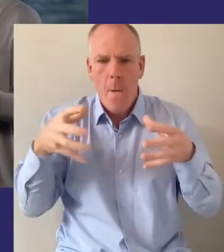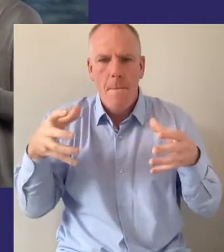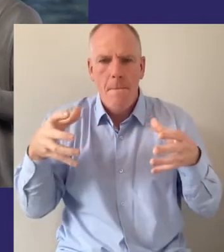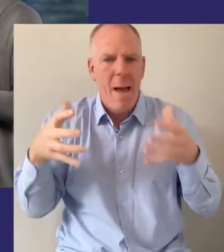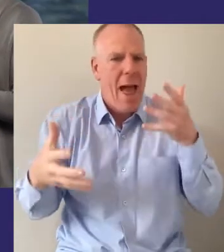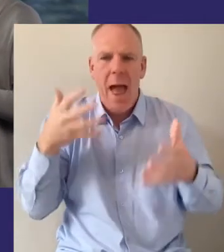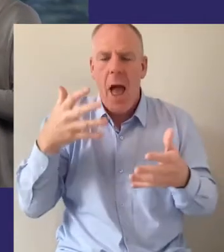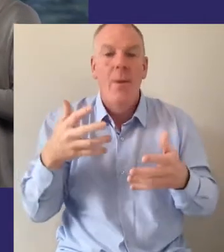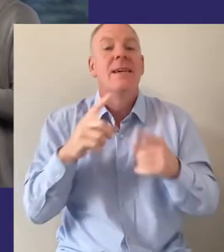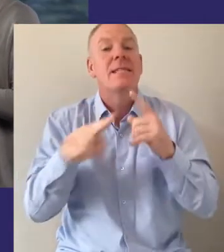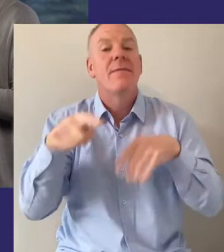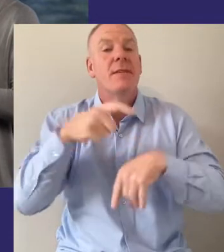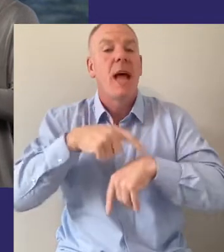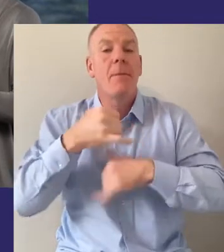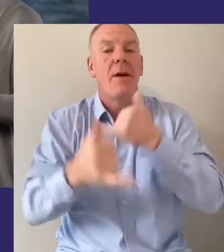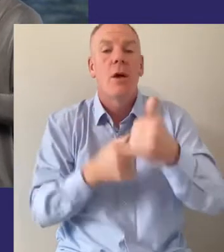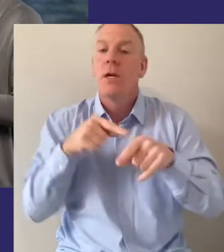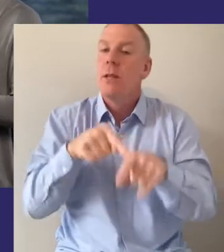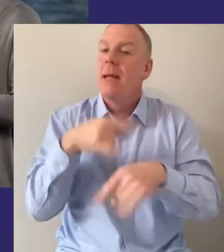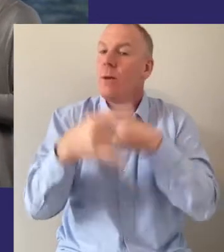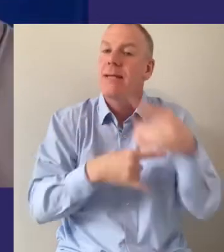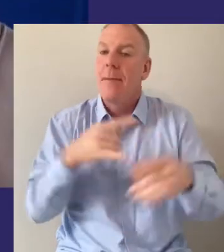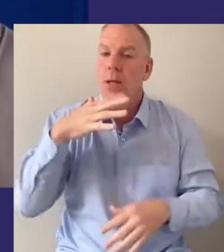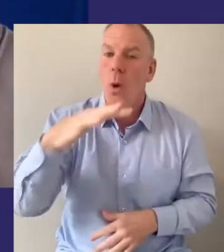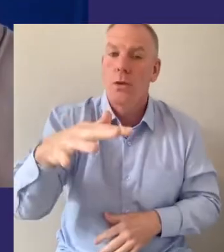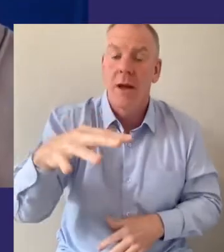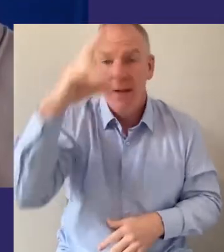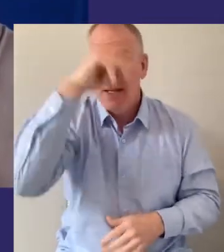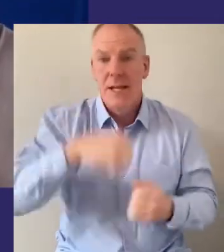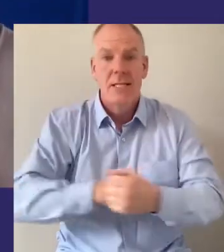times of year, depending on the conditions in the ocean. For example, in the spring time,